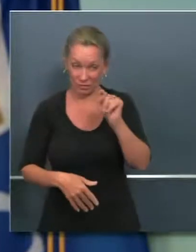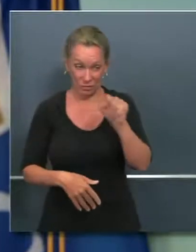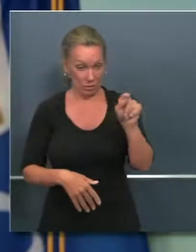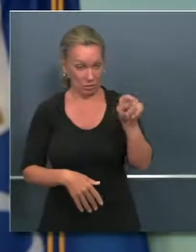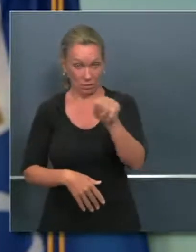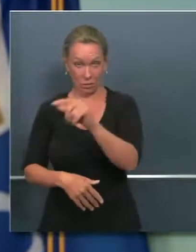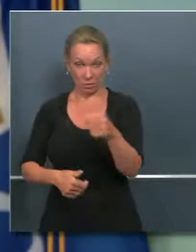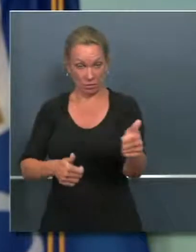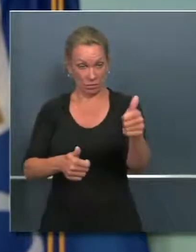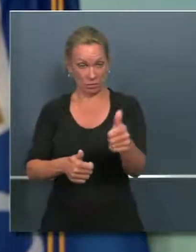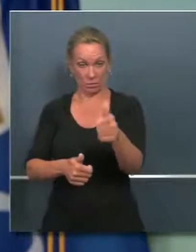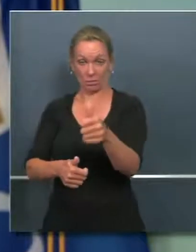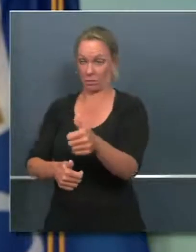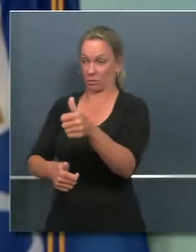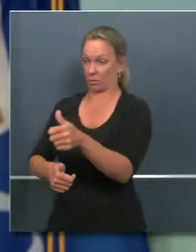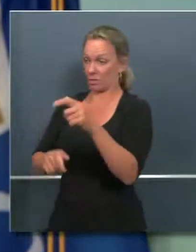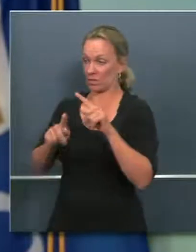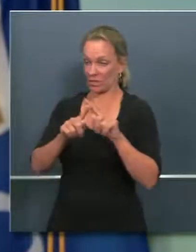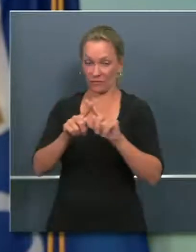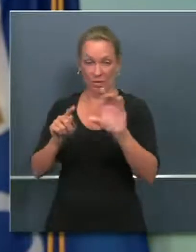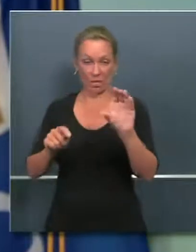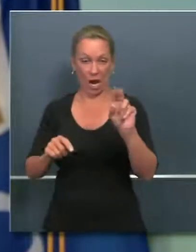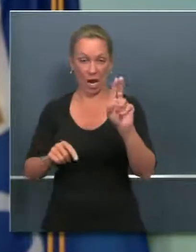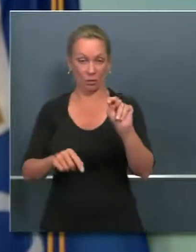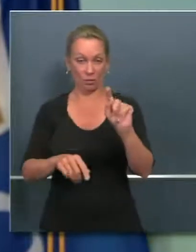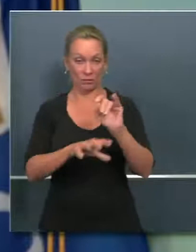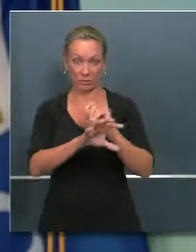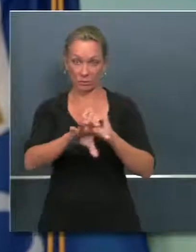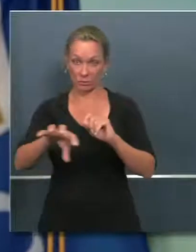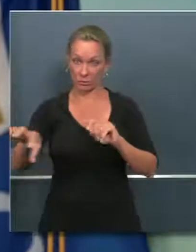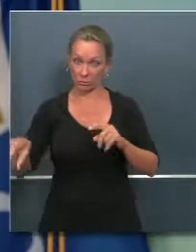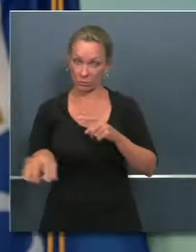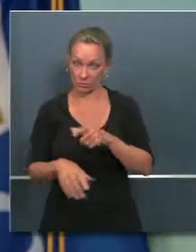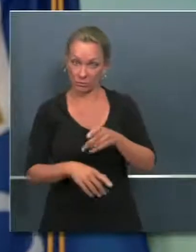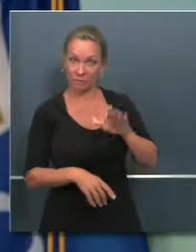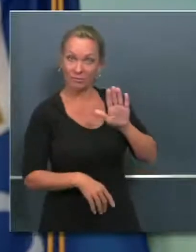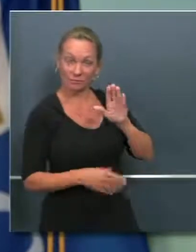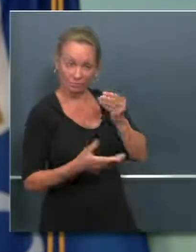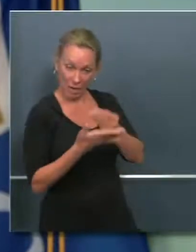health and safety of population in the state of California also we have regulatory encode capacity